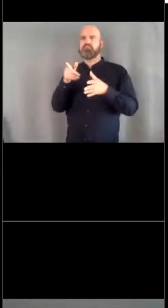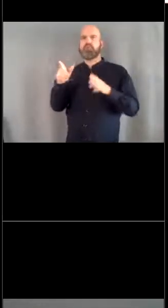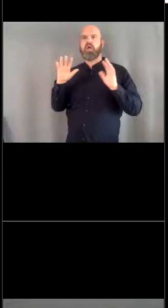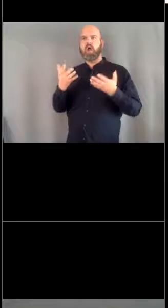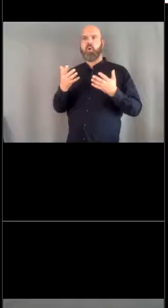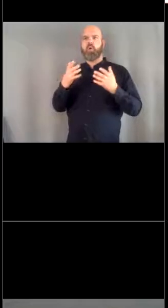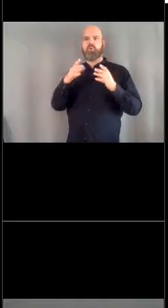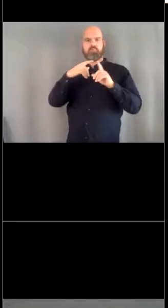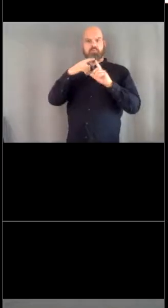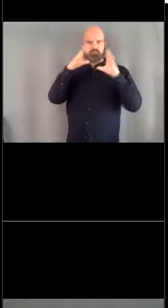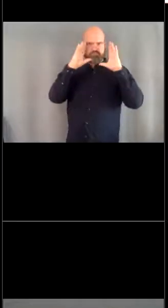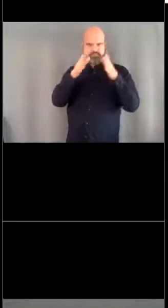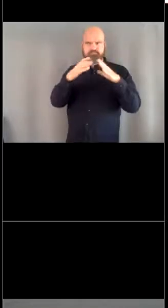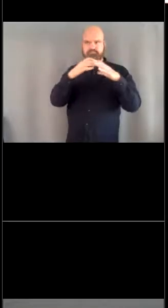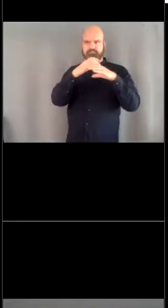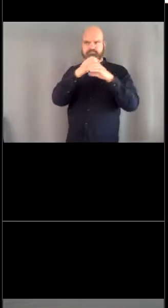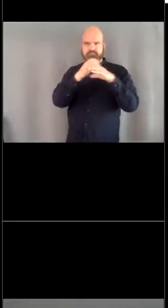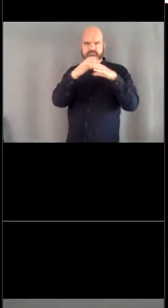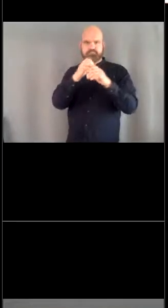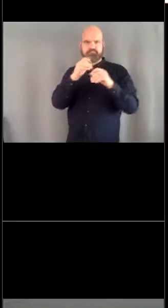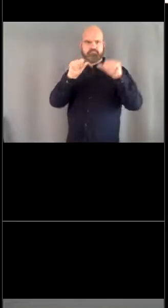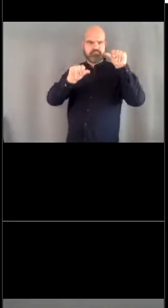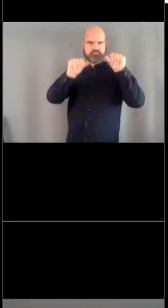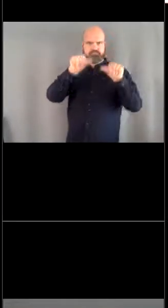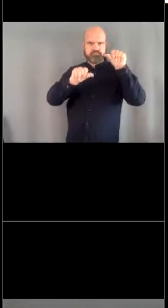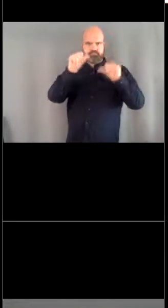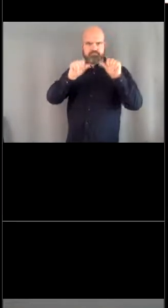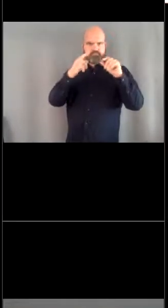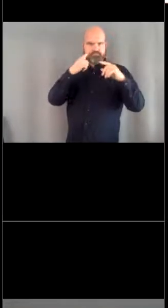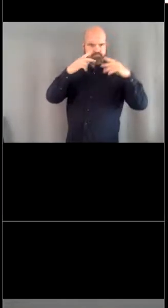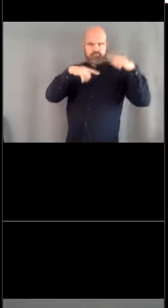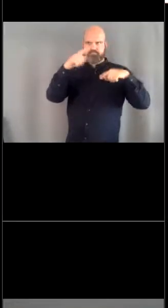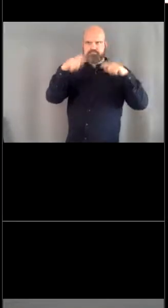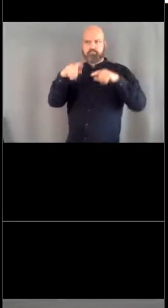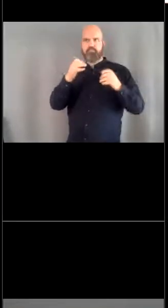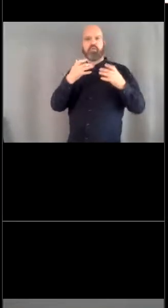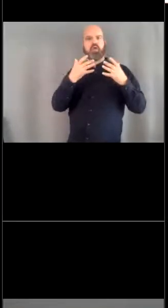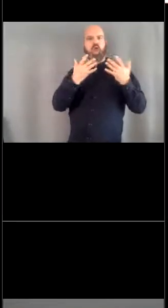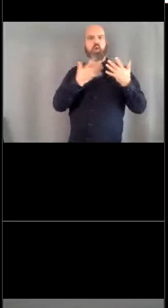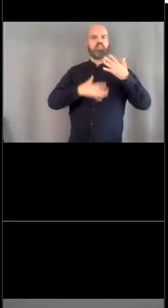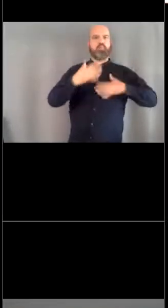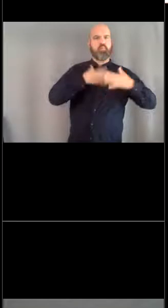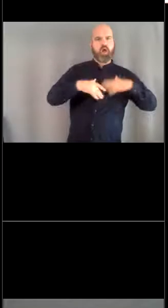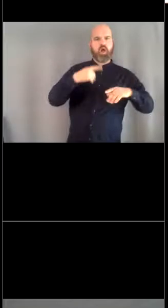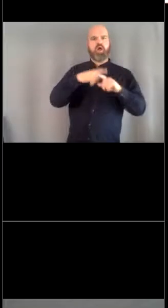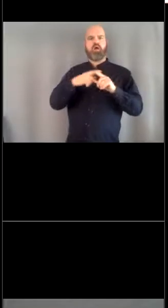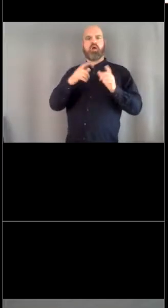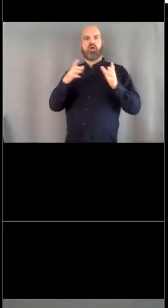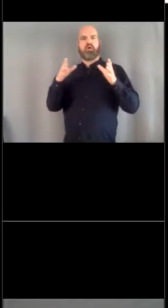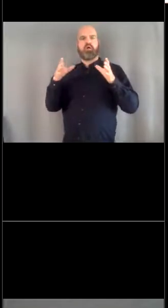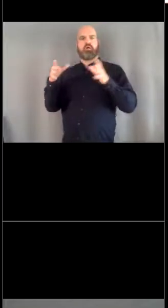and social protection policies in low and middle-income countries. So please take it away, Dan.